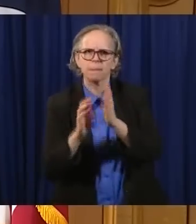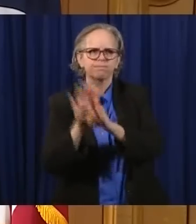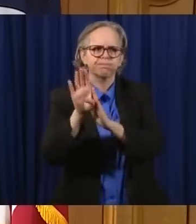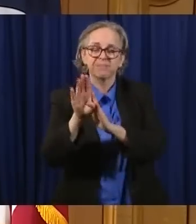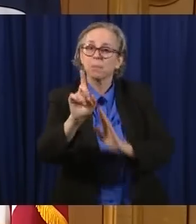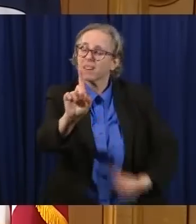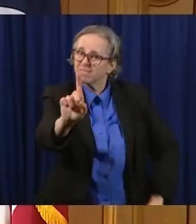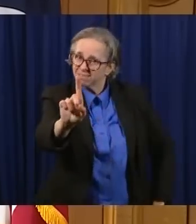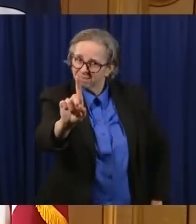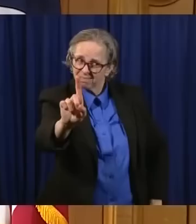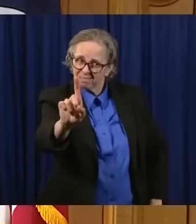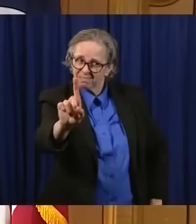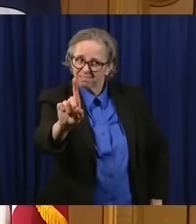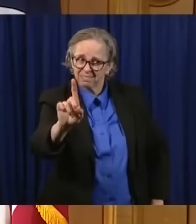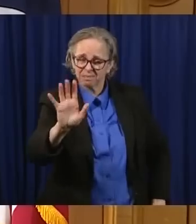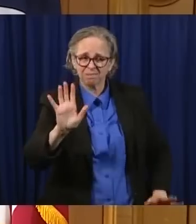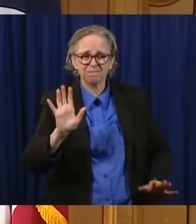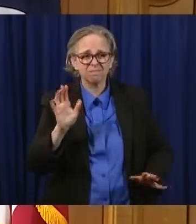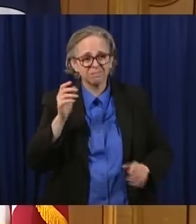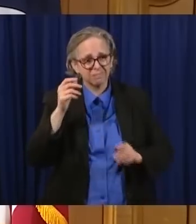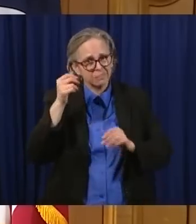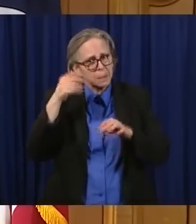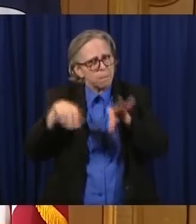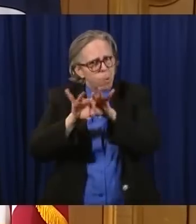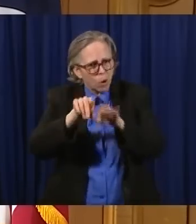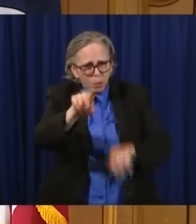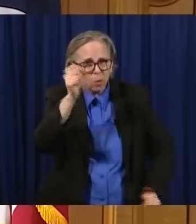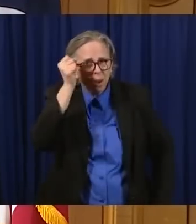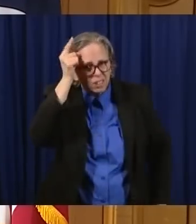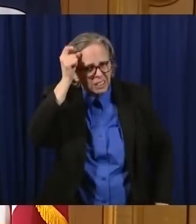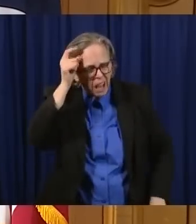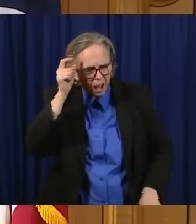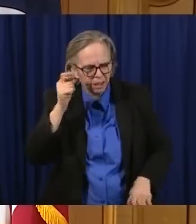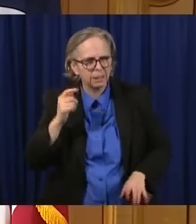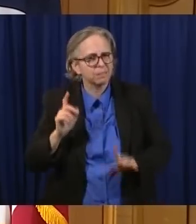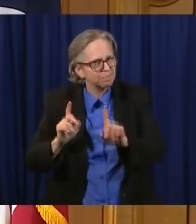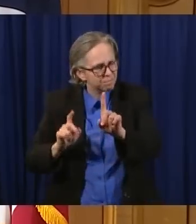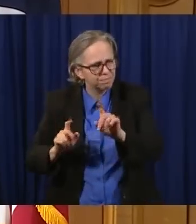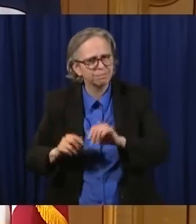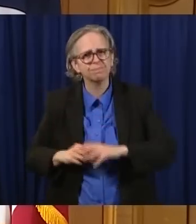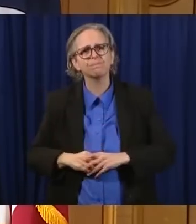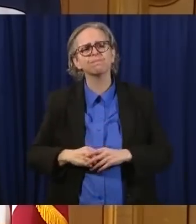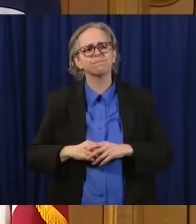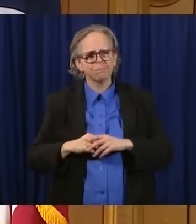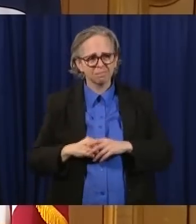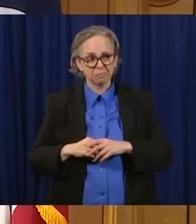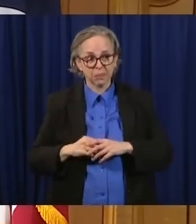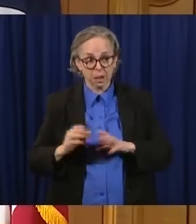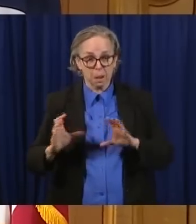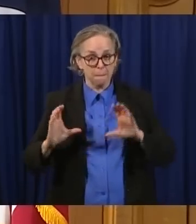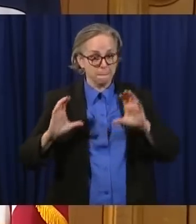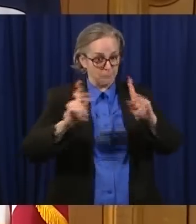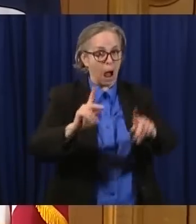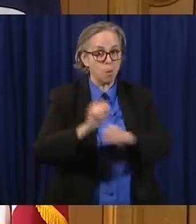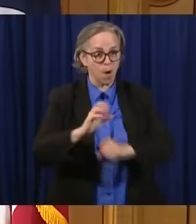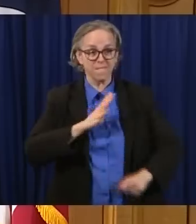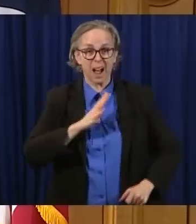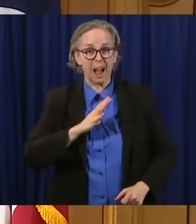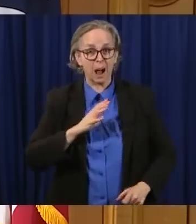WANT TO DO THE SAME THING. OHIOANS ARE CHOMPING AT THE BIT